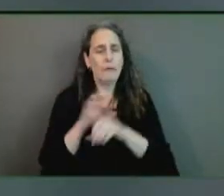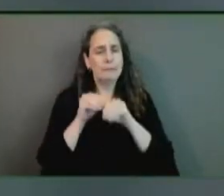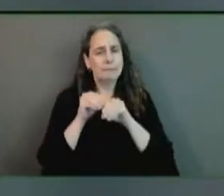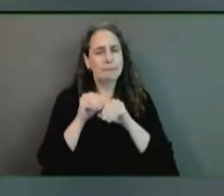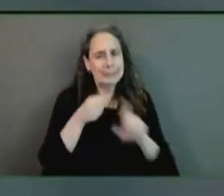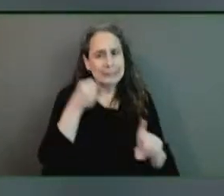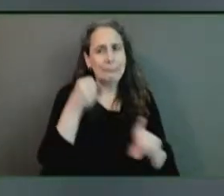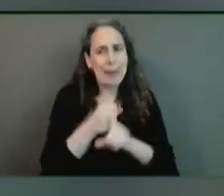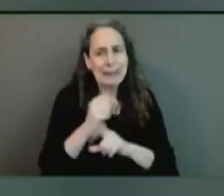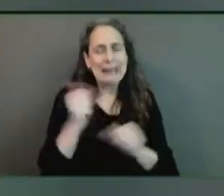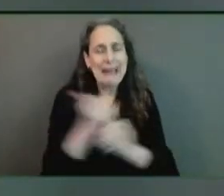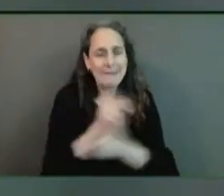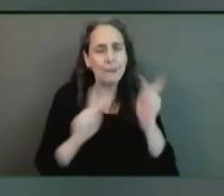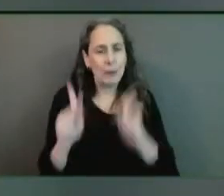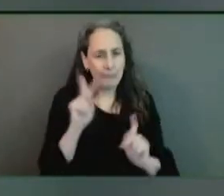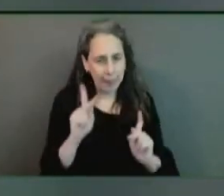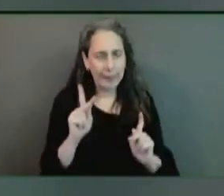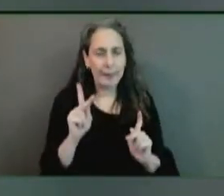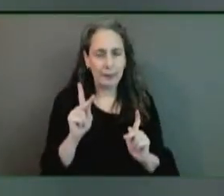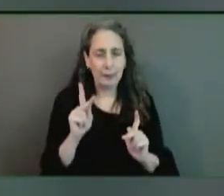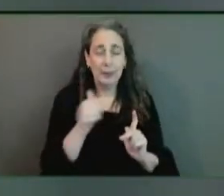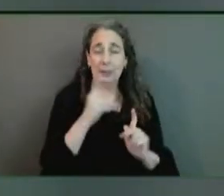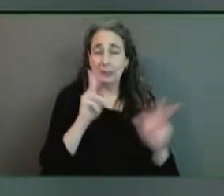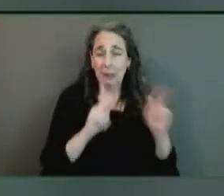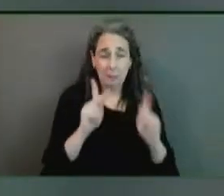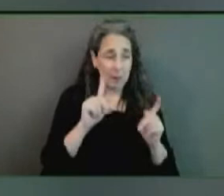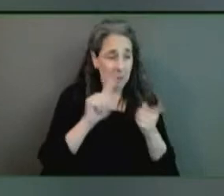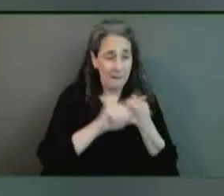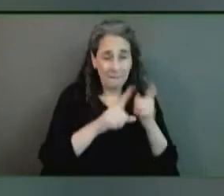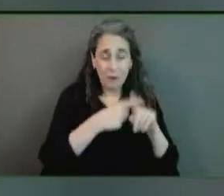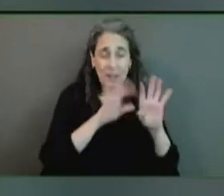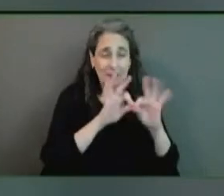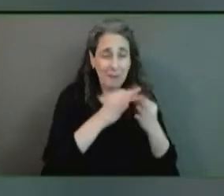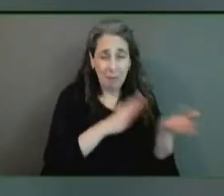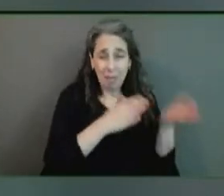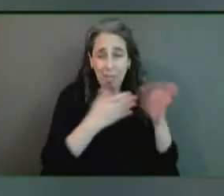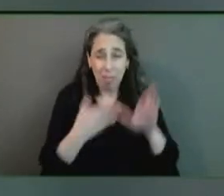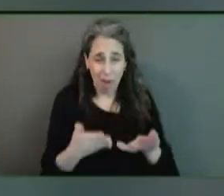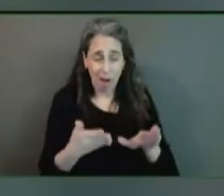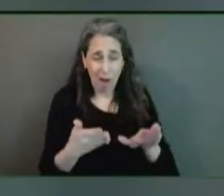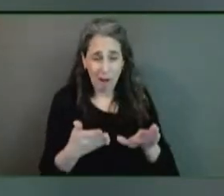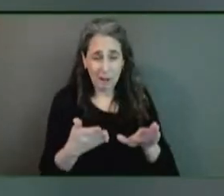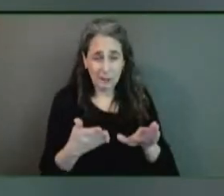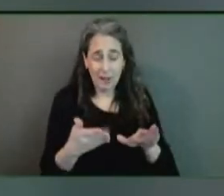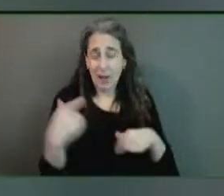acknowledge that Hope it has impacted all of us in some way.